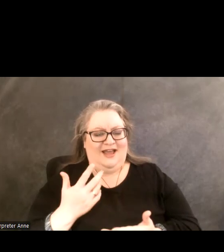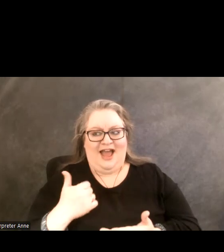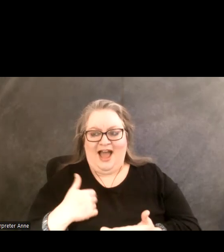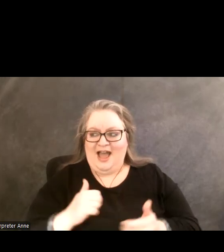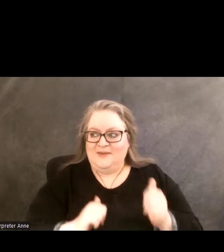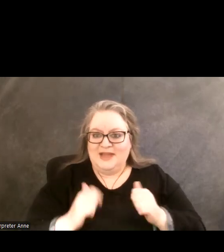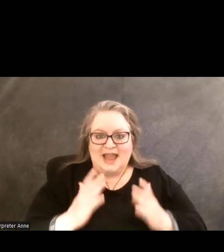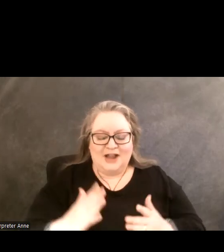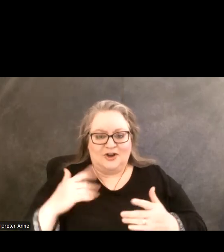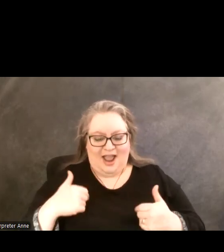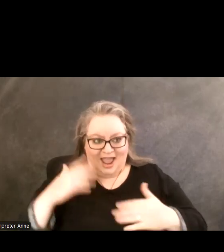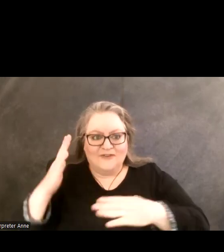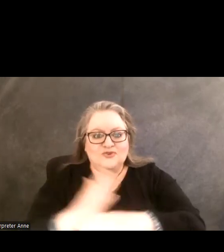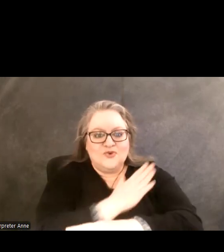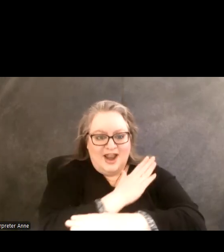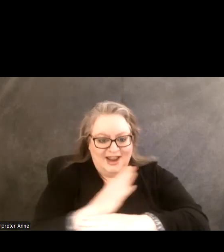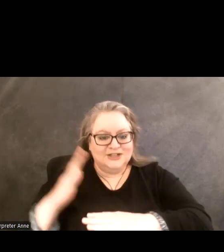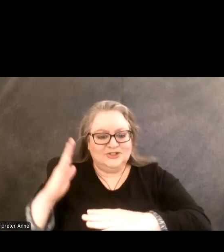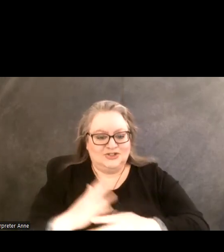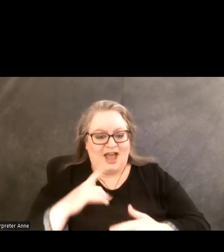range. I can play a lot of things. I will be playing all